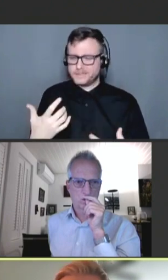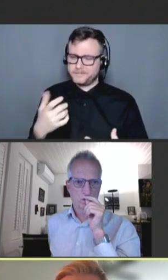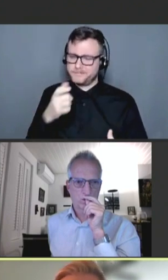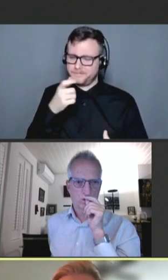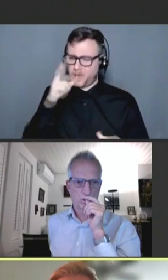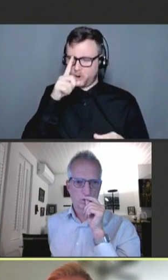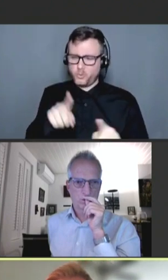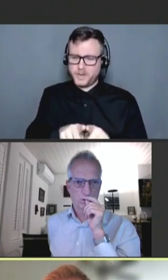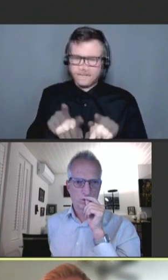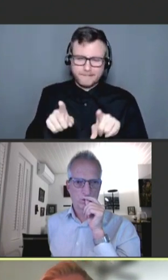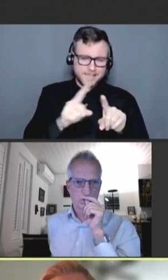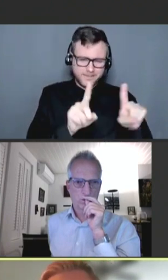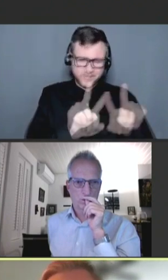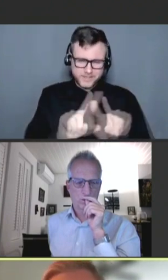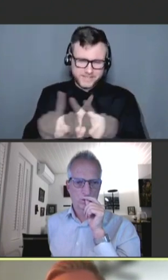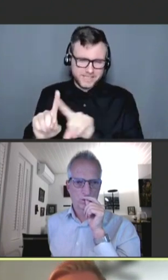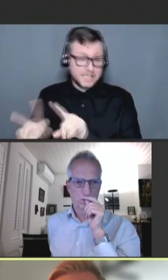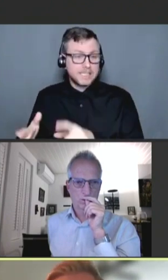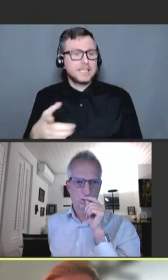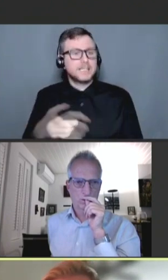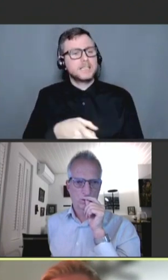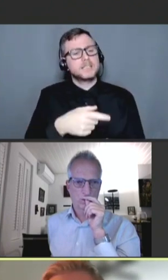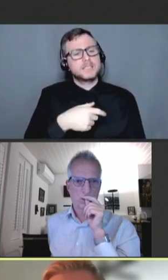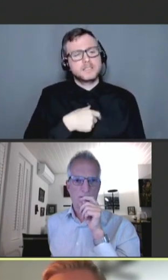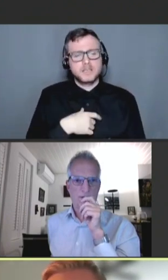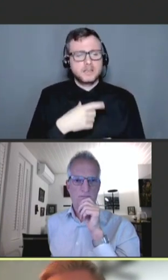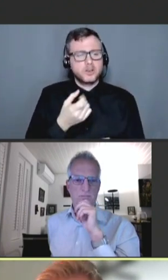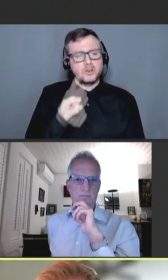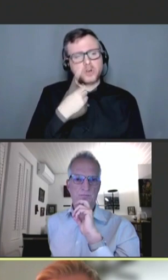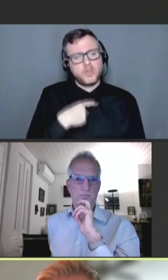as we saw demonstrated, no change. And of course, these findings are limited to